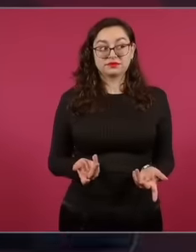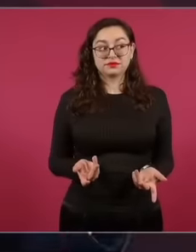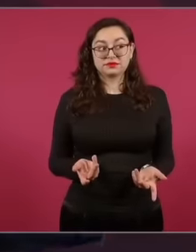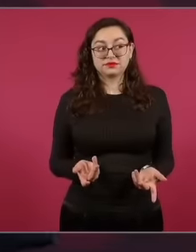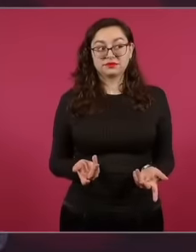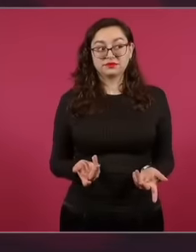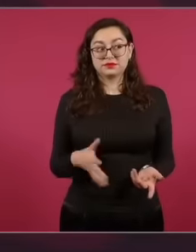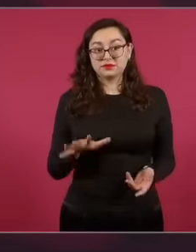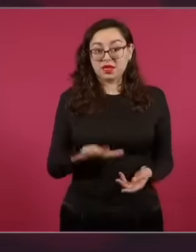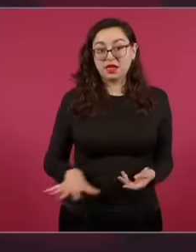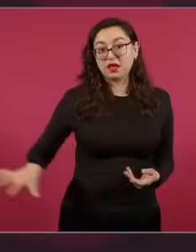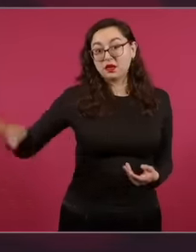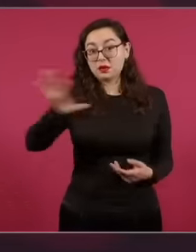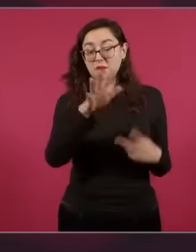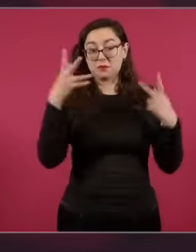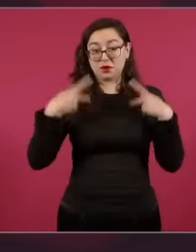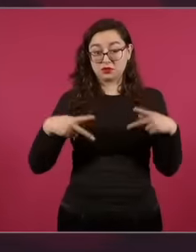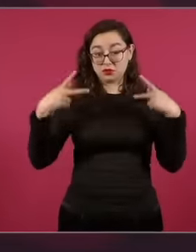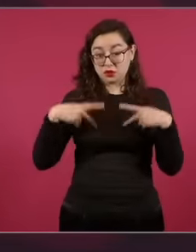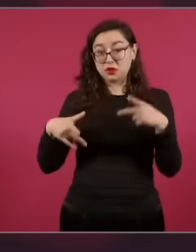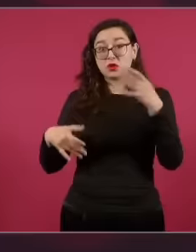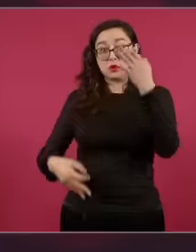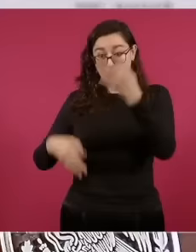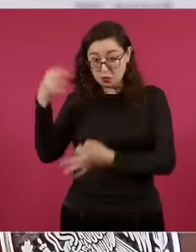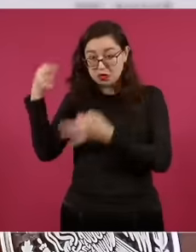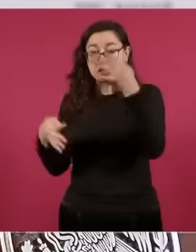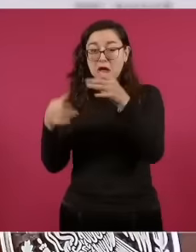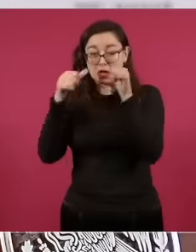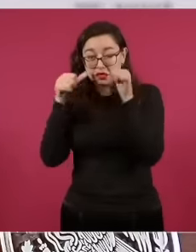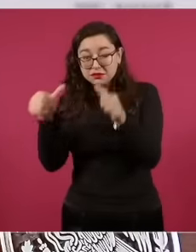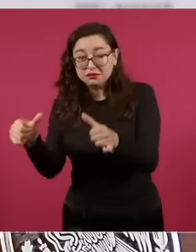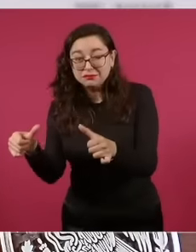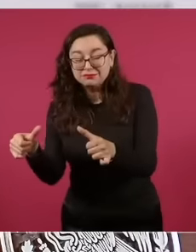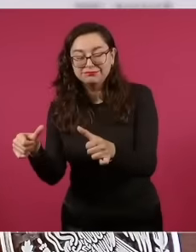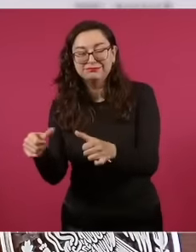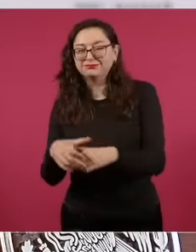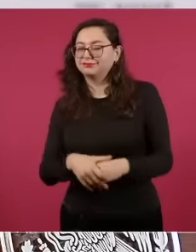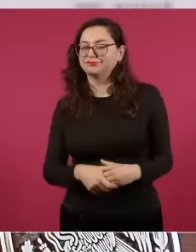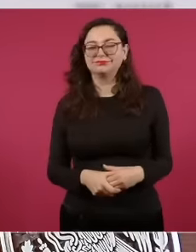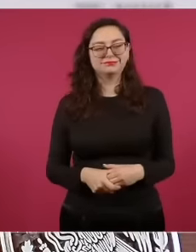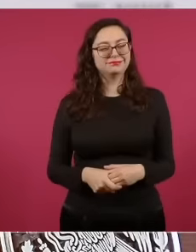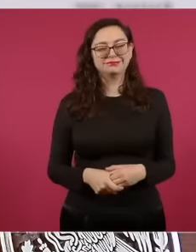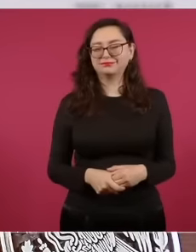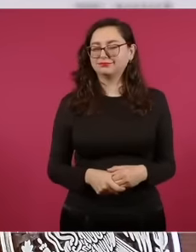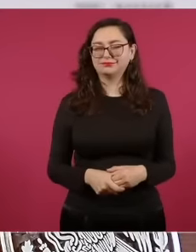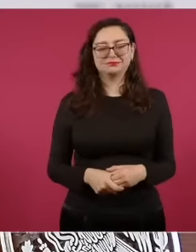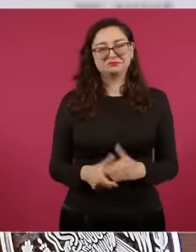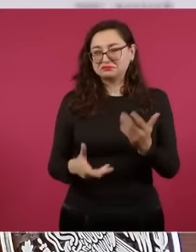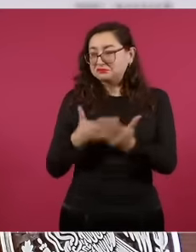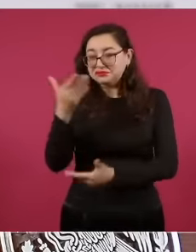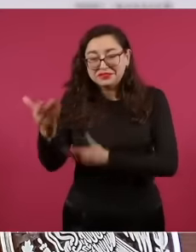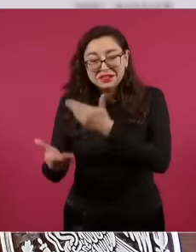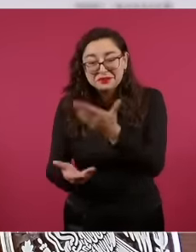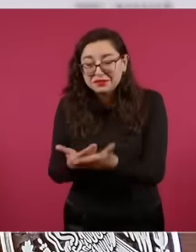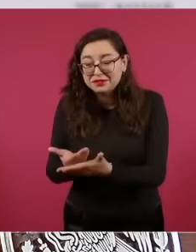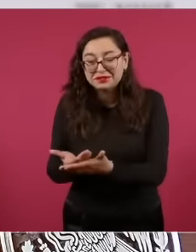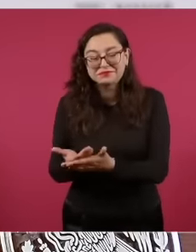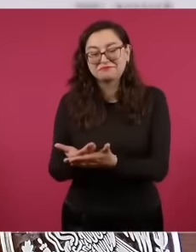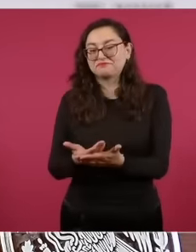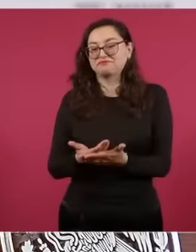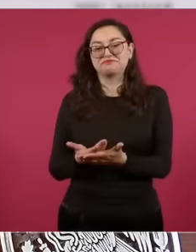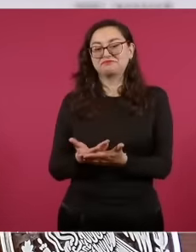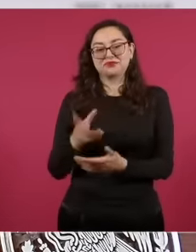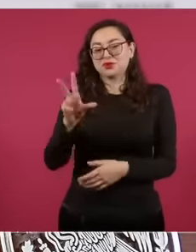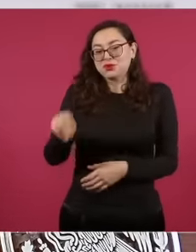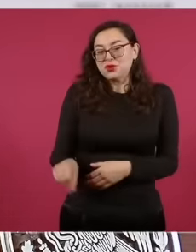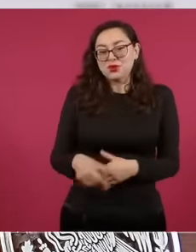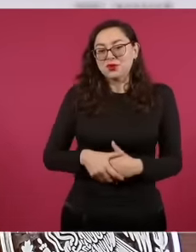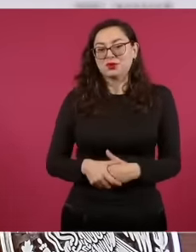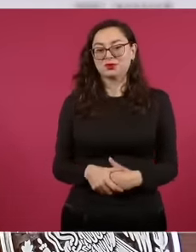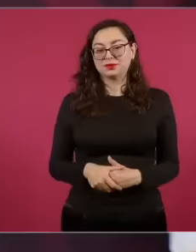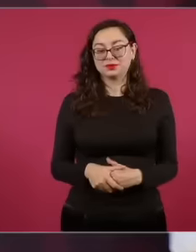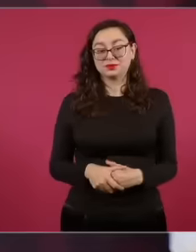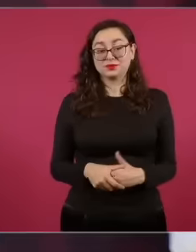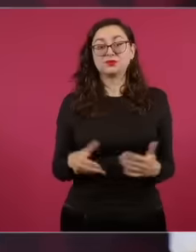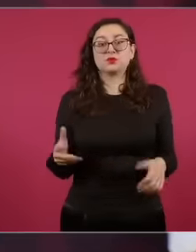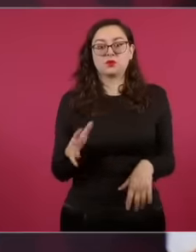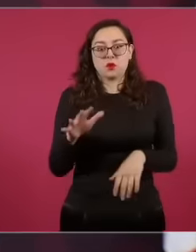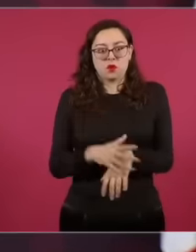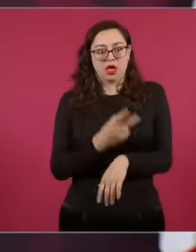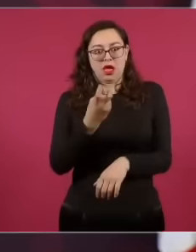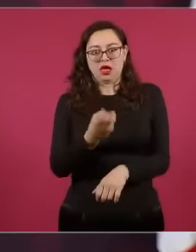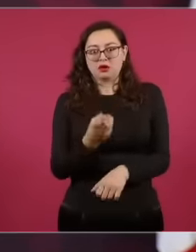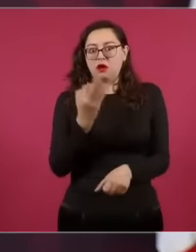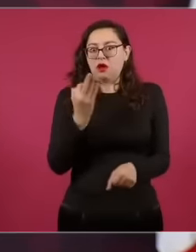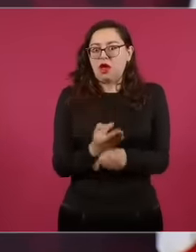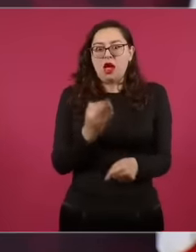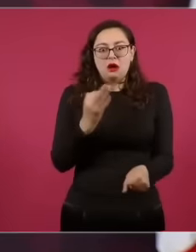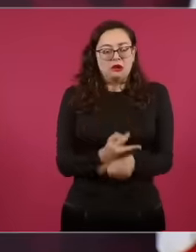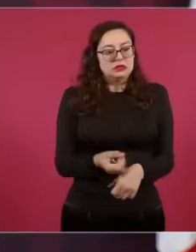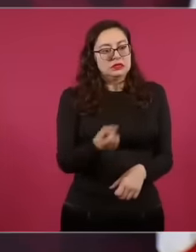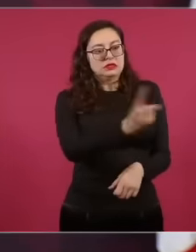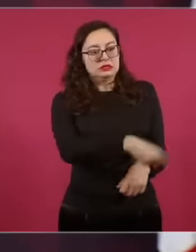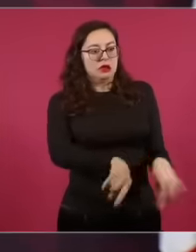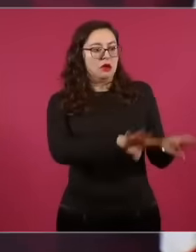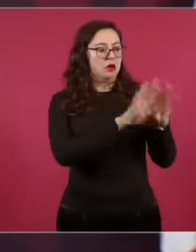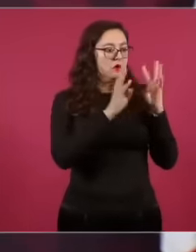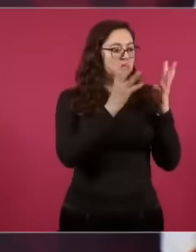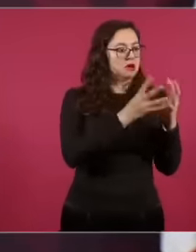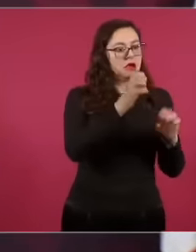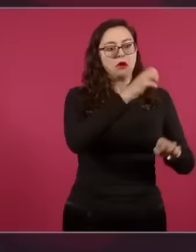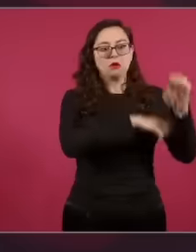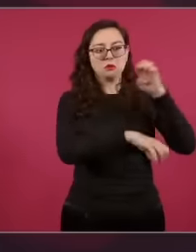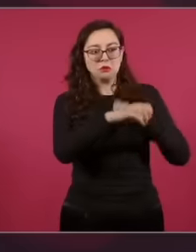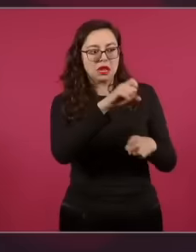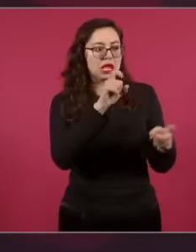people so that is why the business coordinating council, the businessmen,